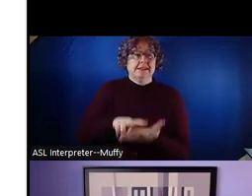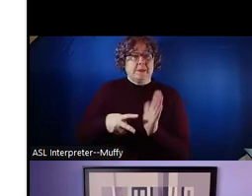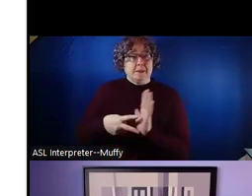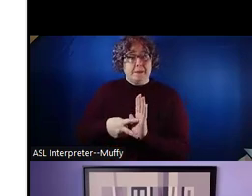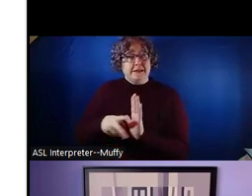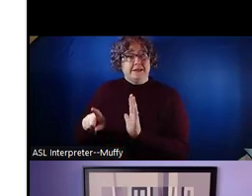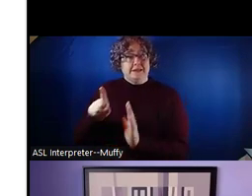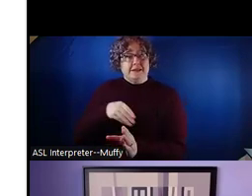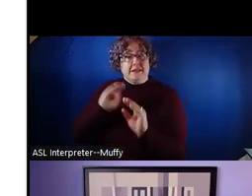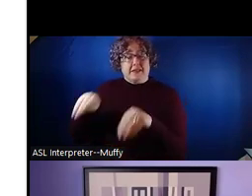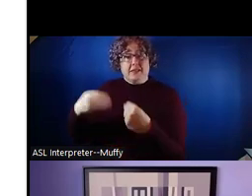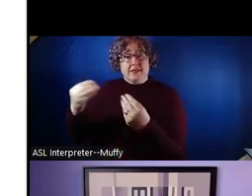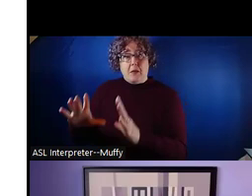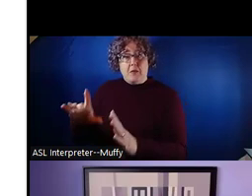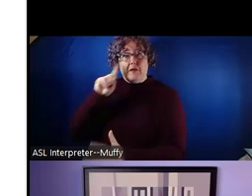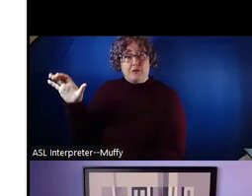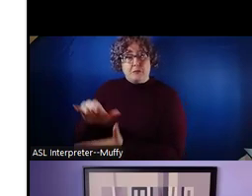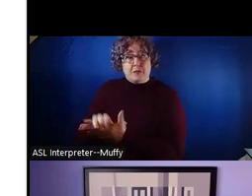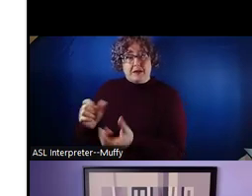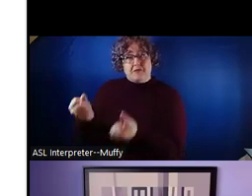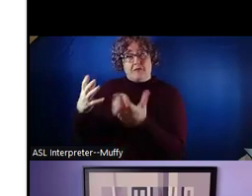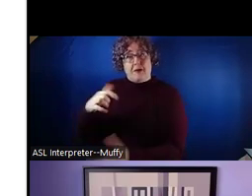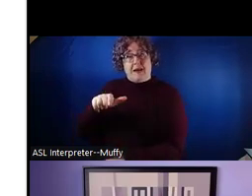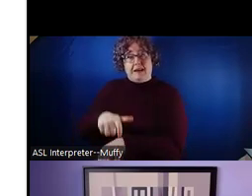that many times we feel like we're not biased